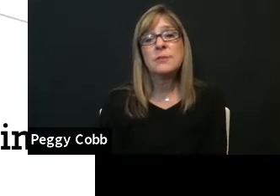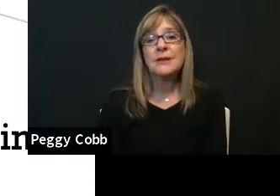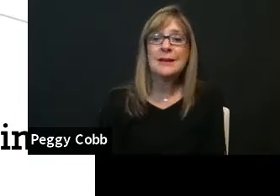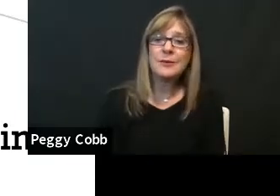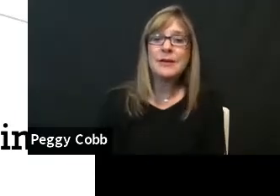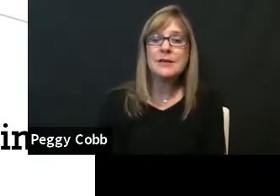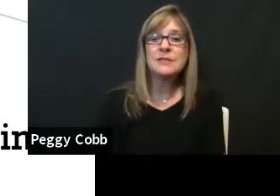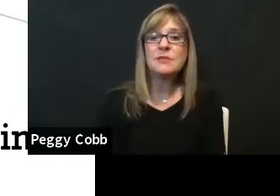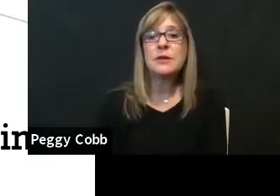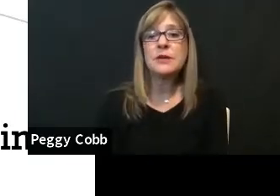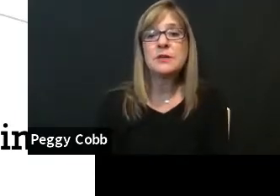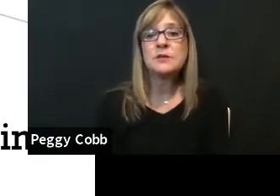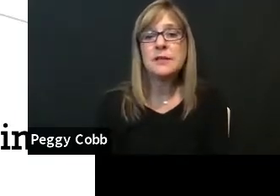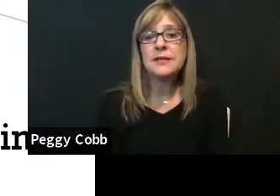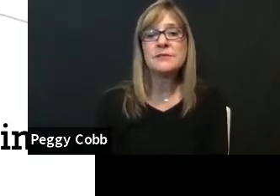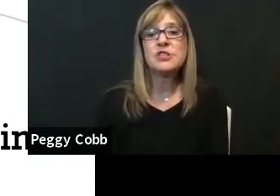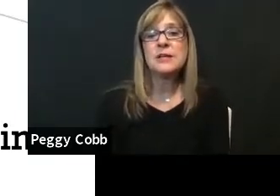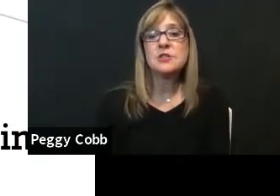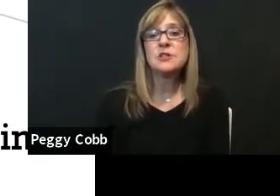But now because of the barriers things have changed